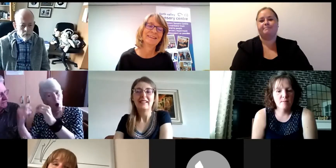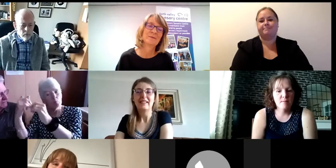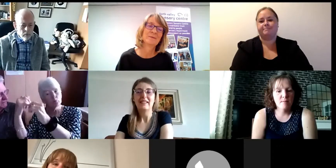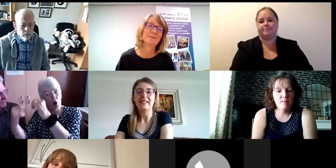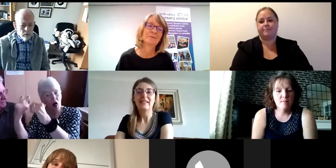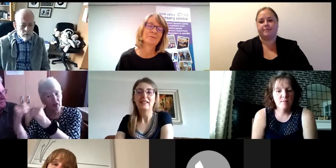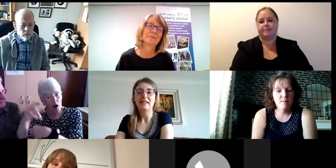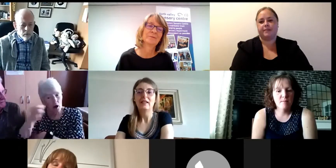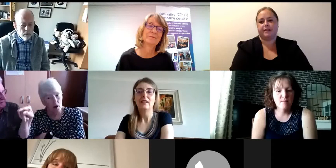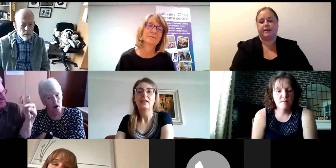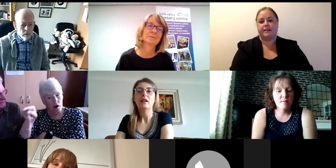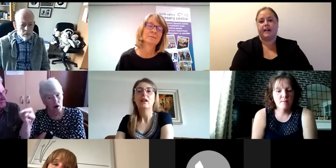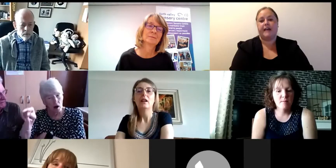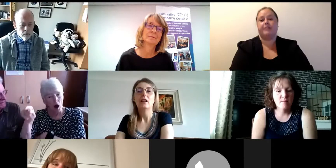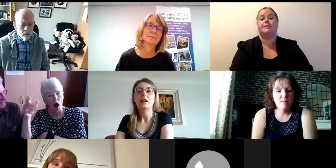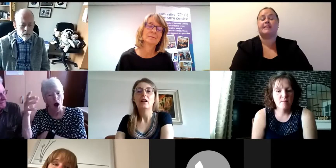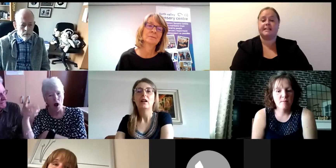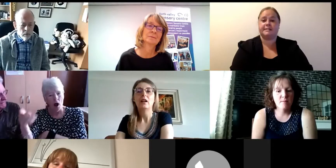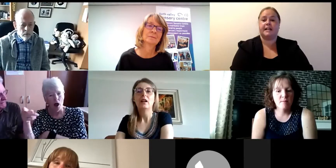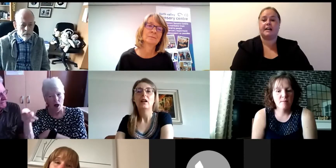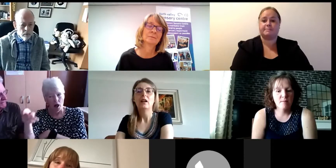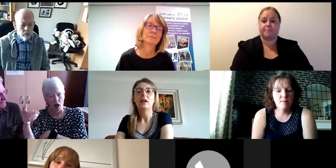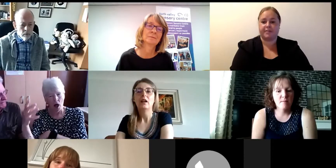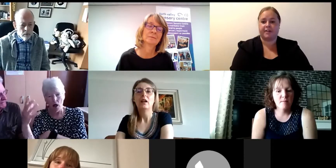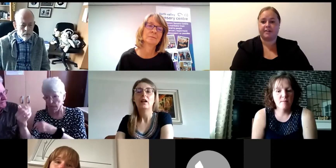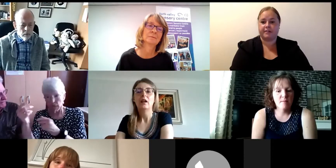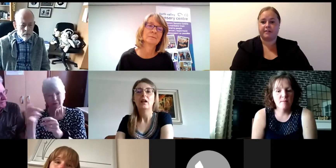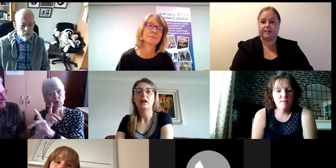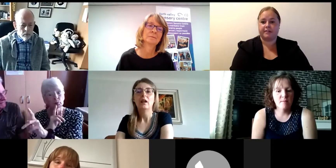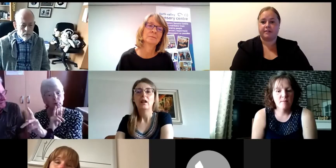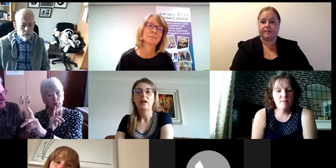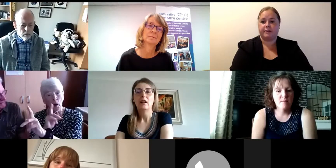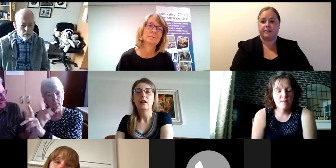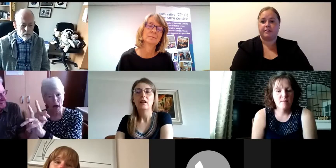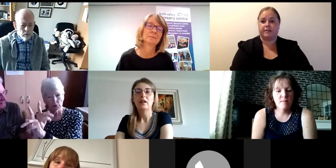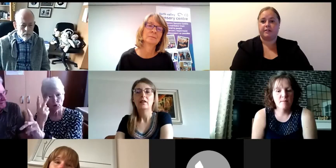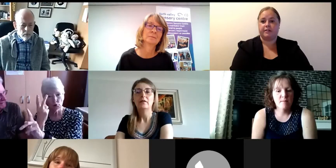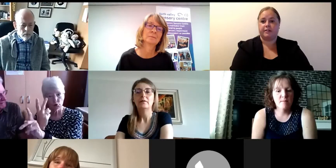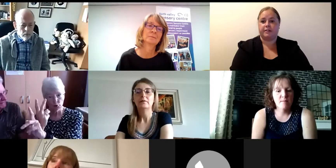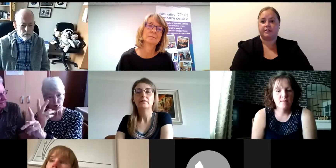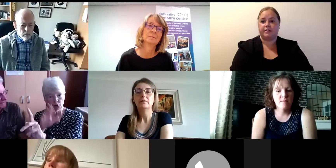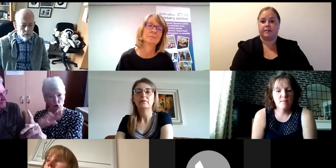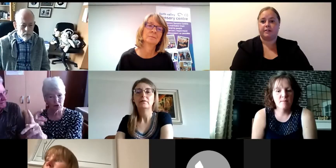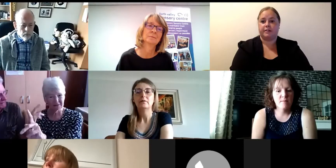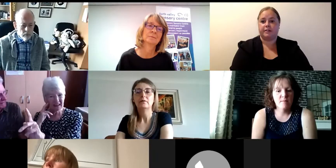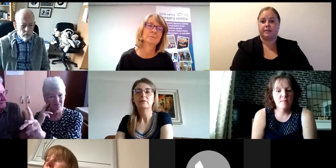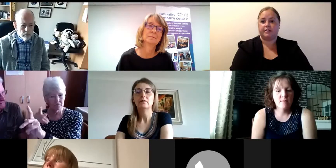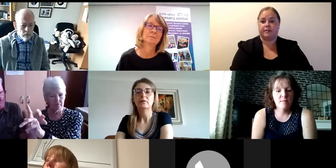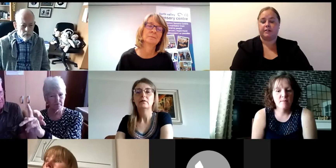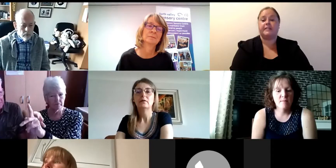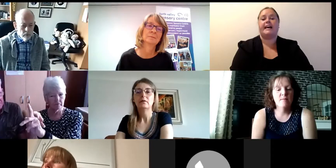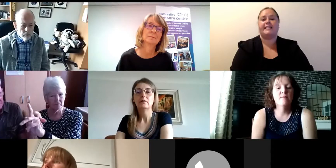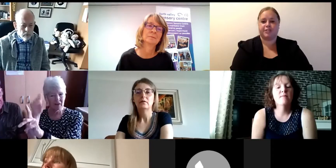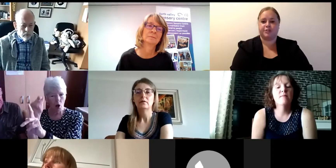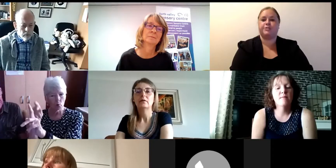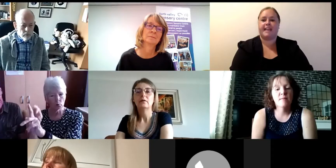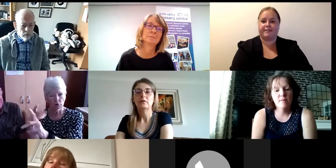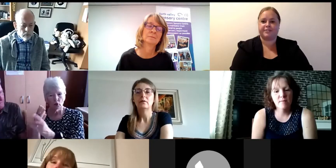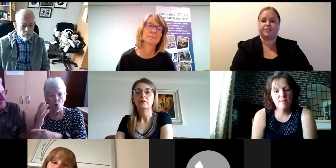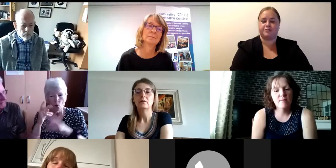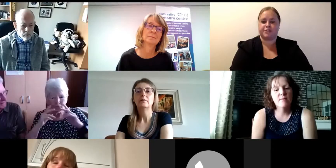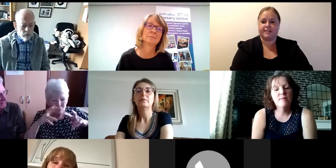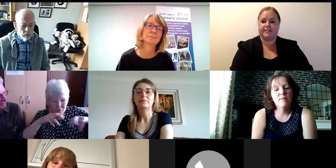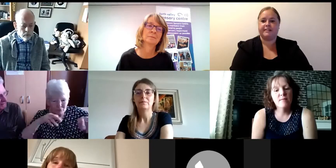And it was his last brother and they had two deaf children